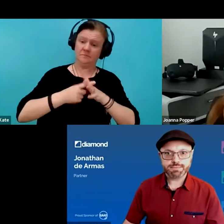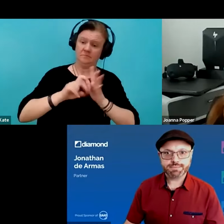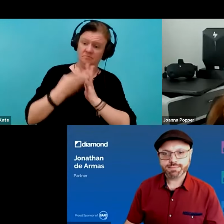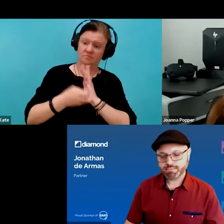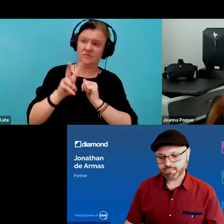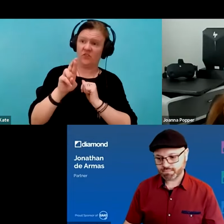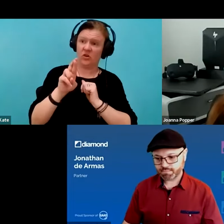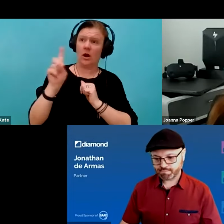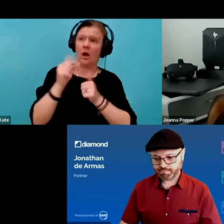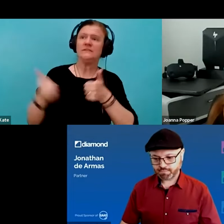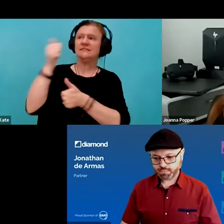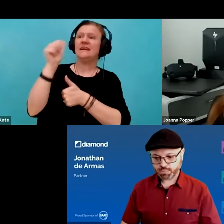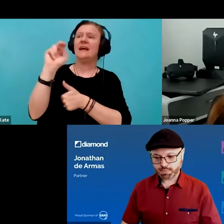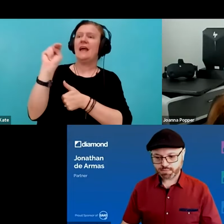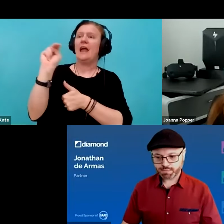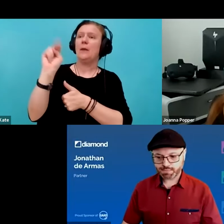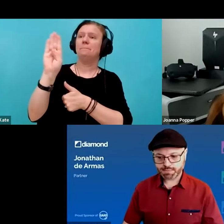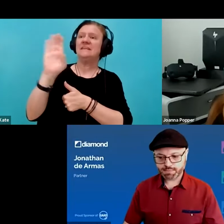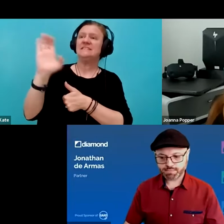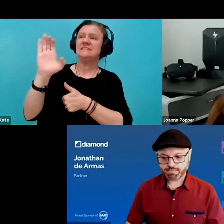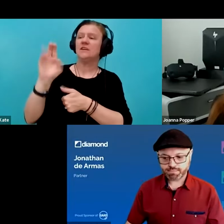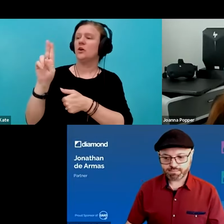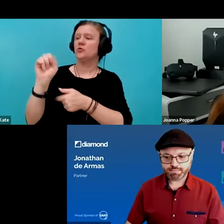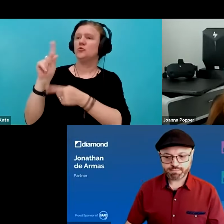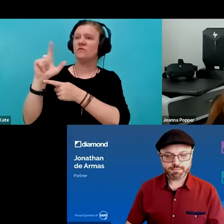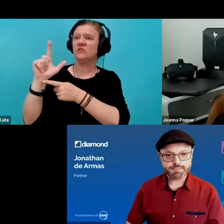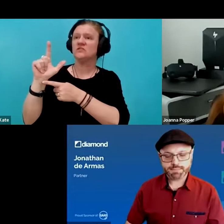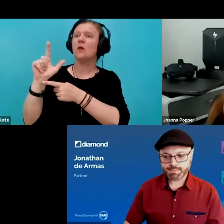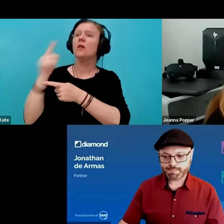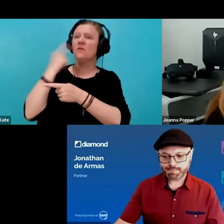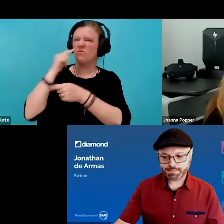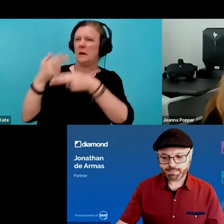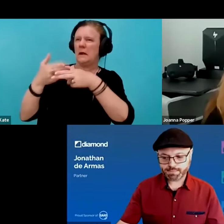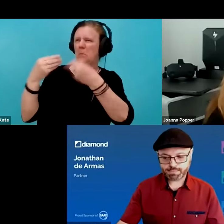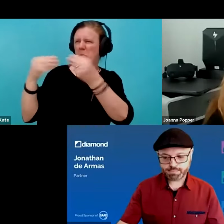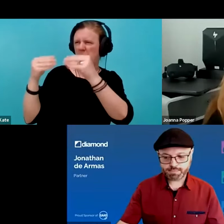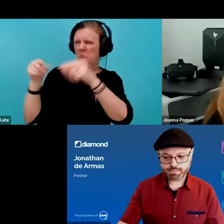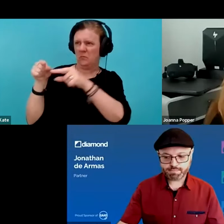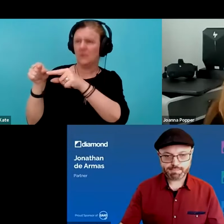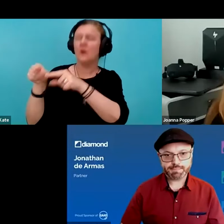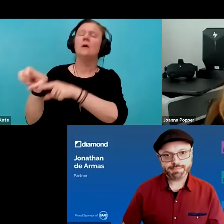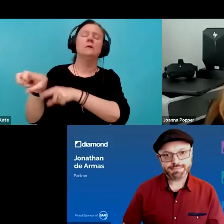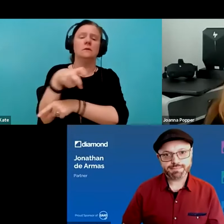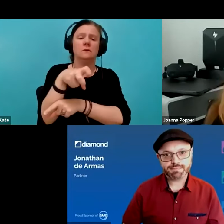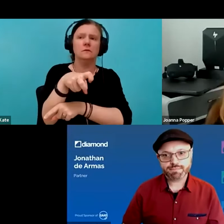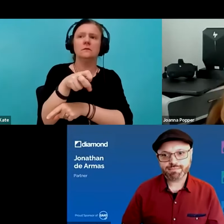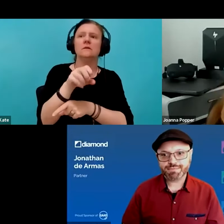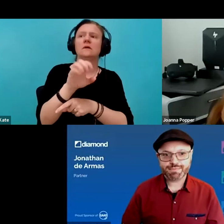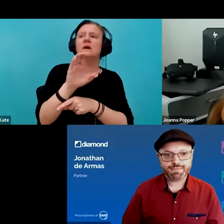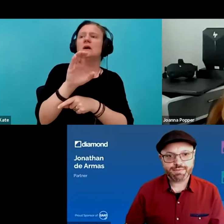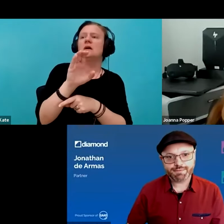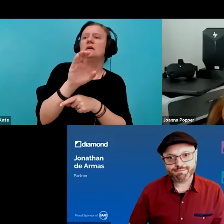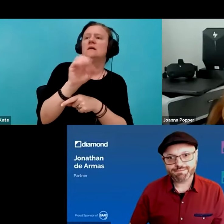executive at NBC Universal, for a long time. I lead marketing for one of the brands there and then move to Silicon Valley and was working at Singularity